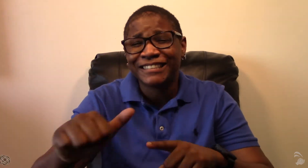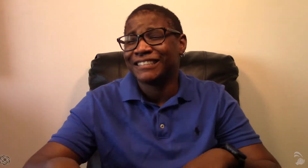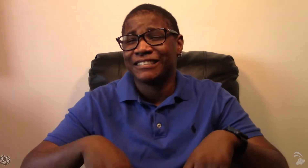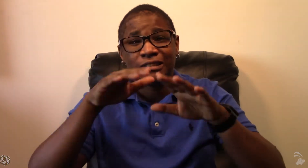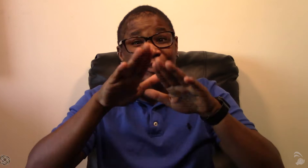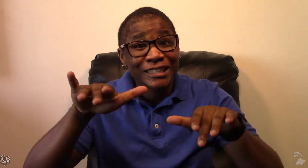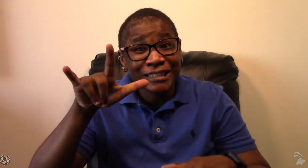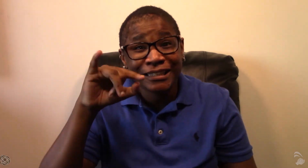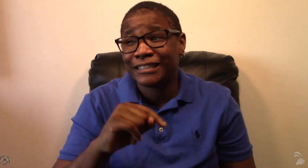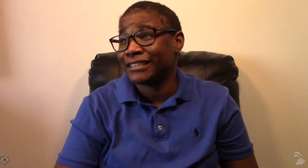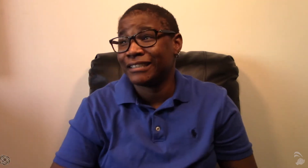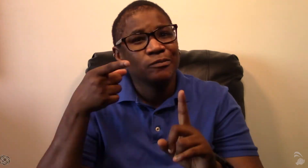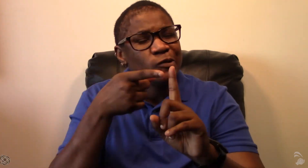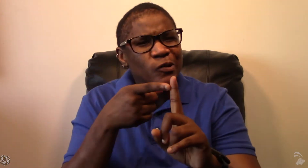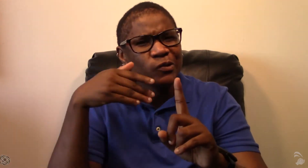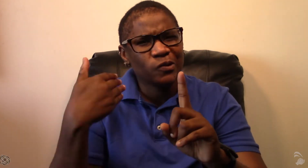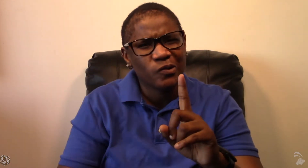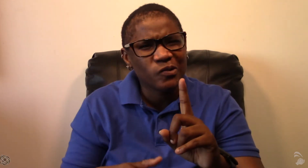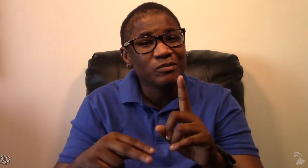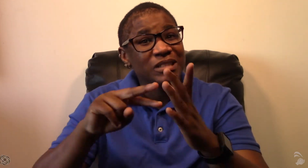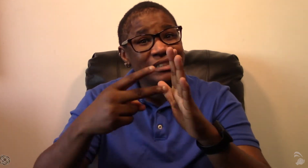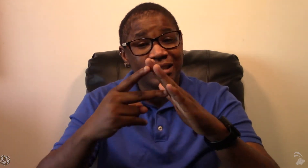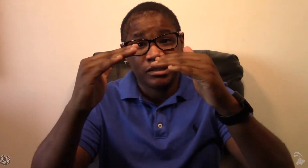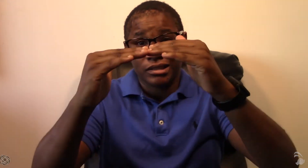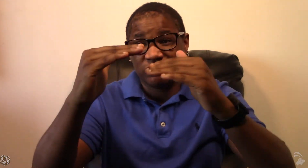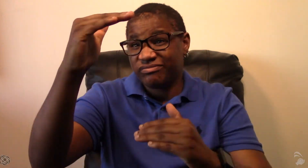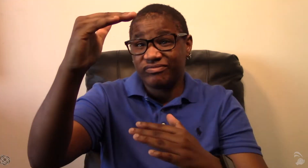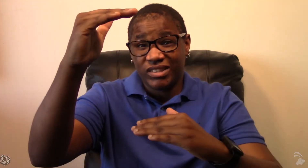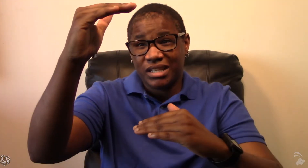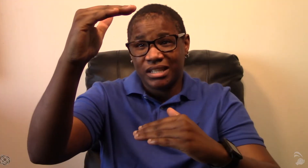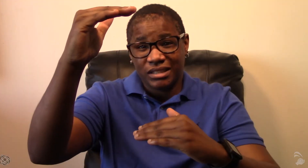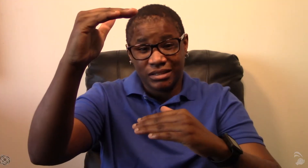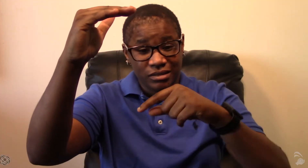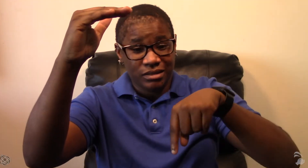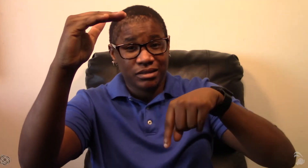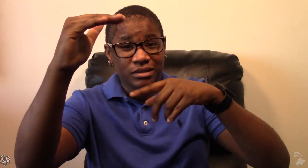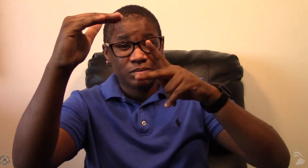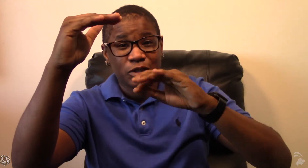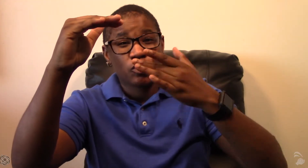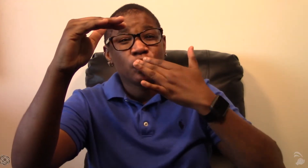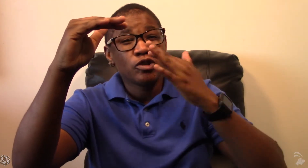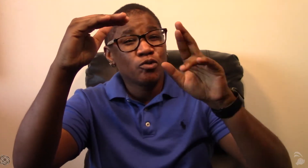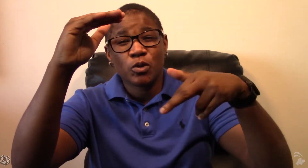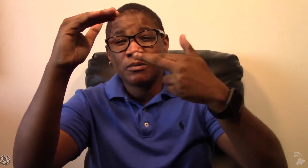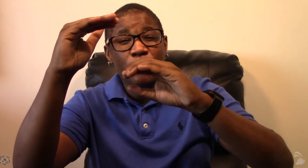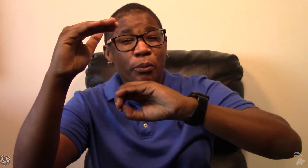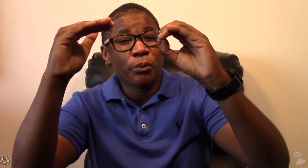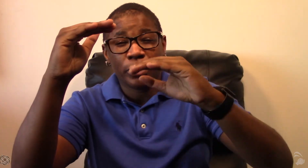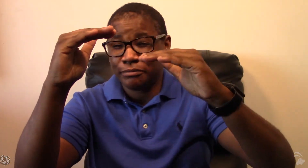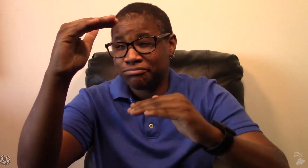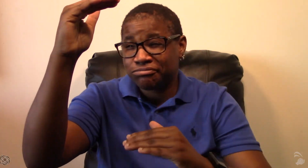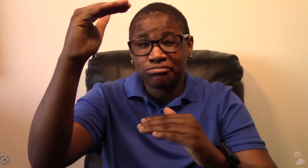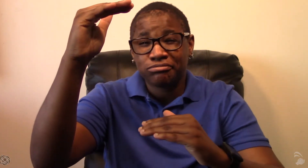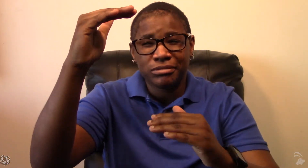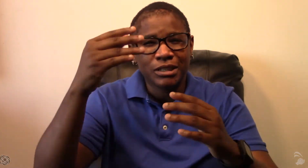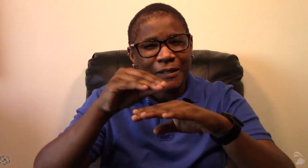including children literature. Education disparities, including a lack of POC representation in education,